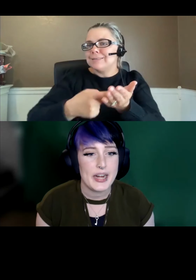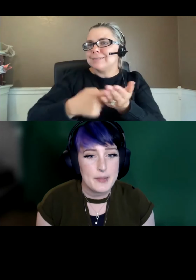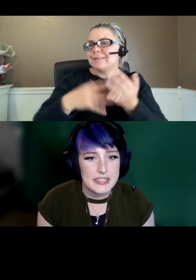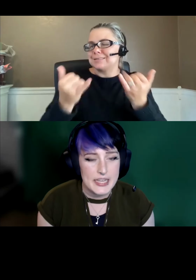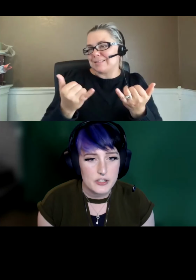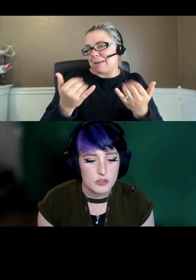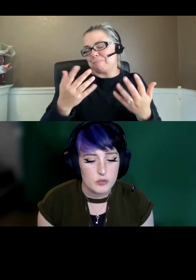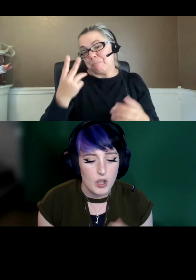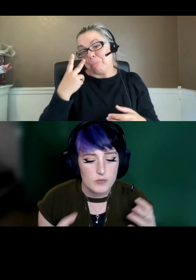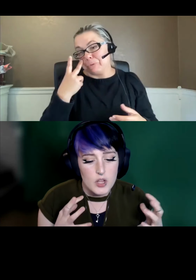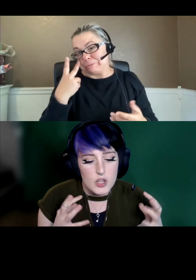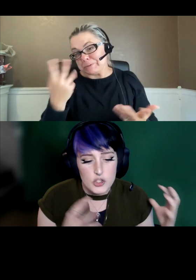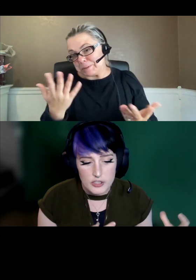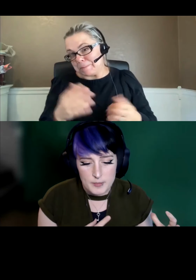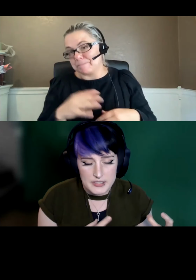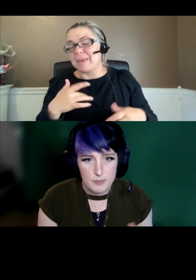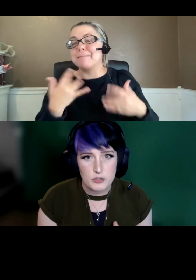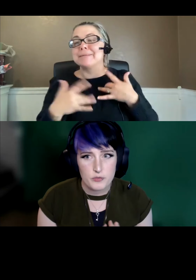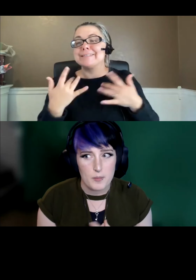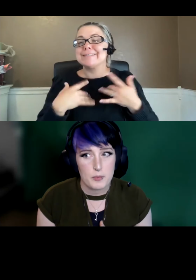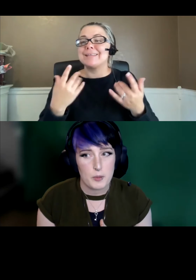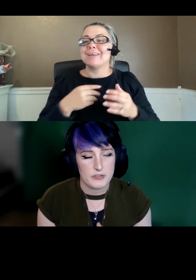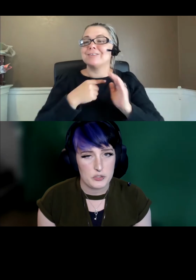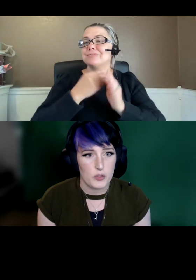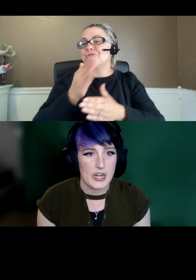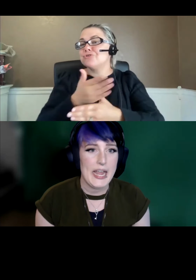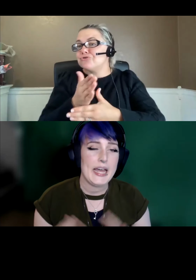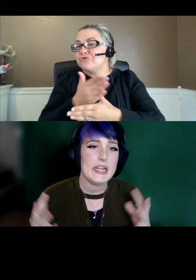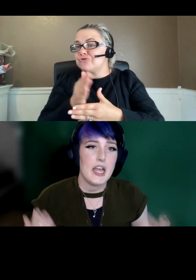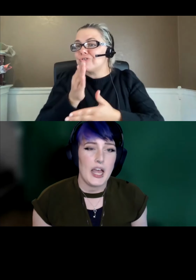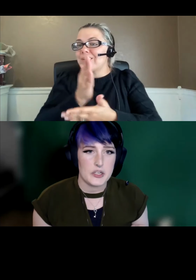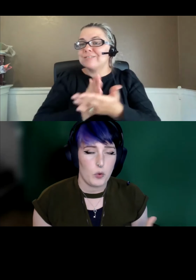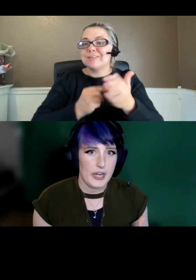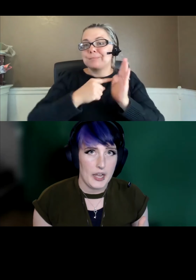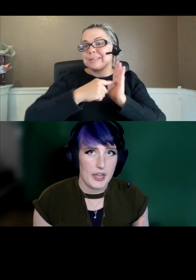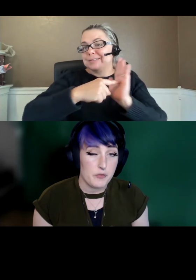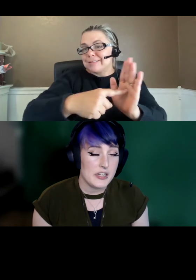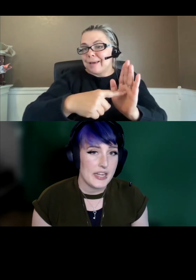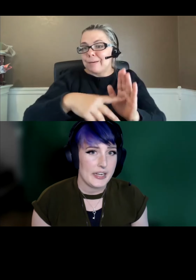But I am excited to share some examples from the previous role that I had. I did work in fintech